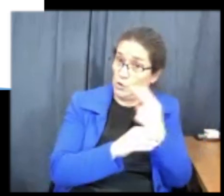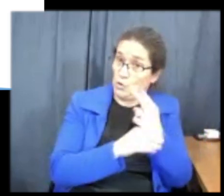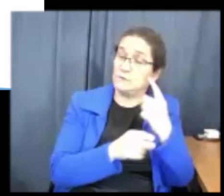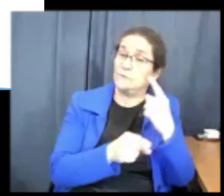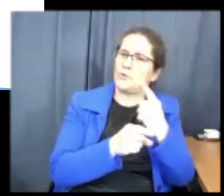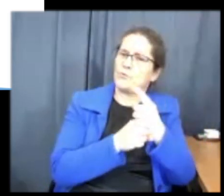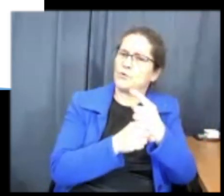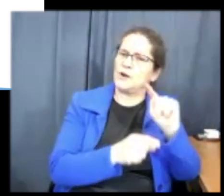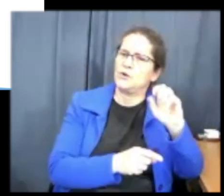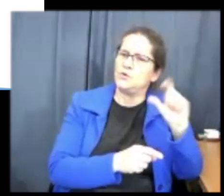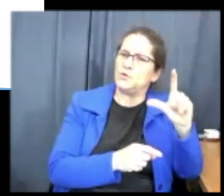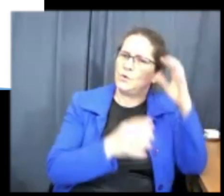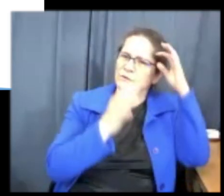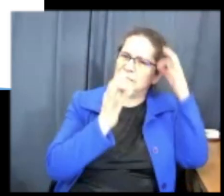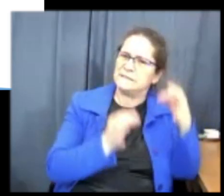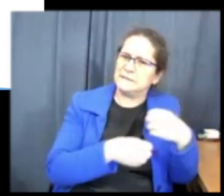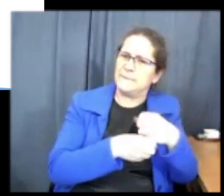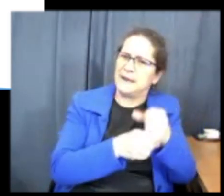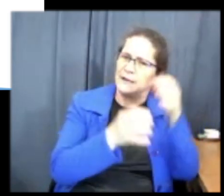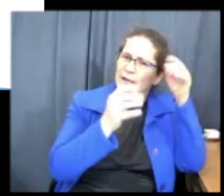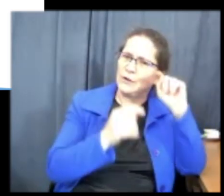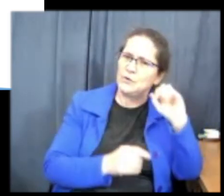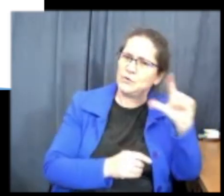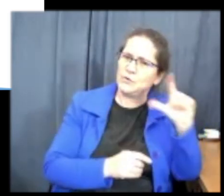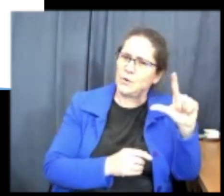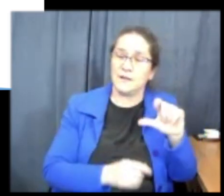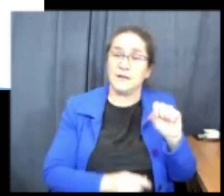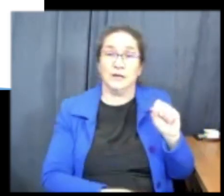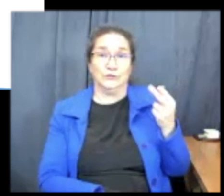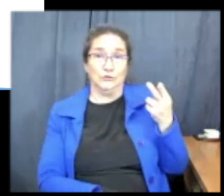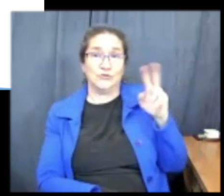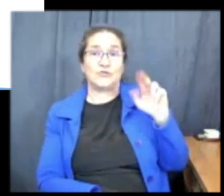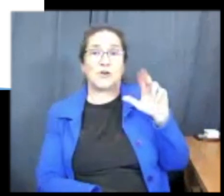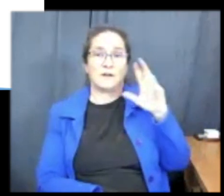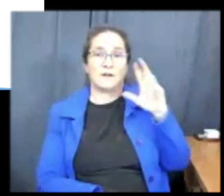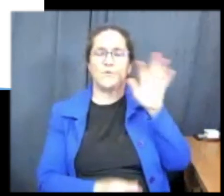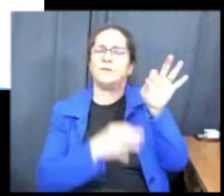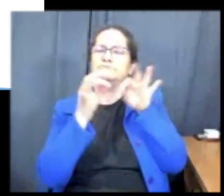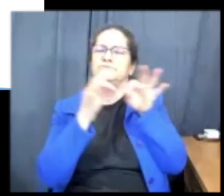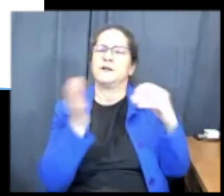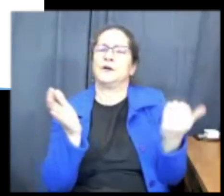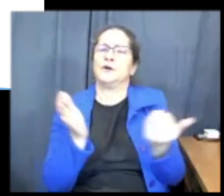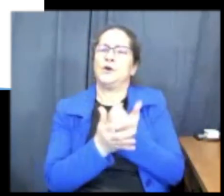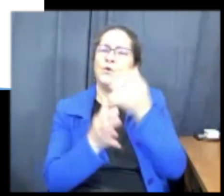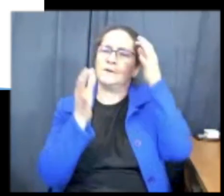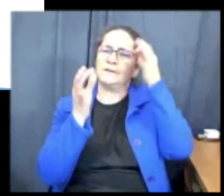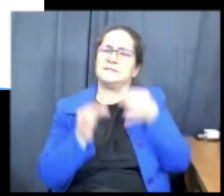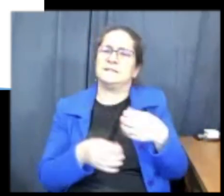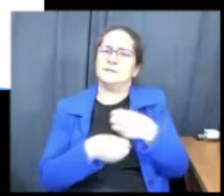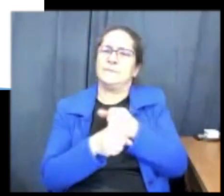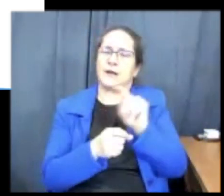to talk about the new decision tool because it outlines what the criteria is for participation.